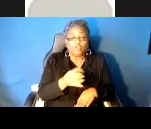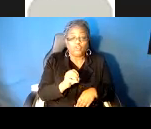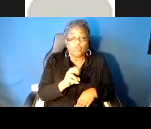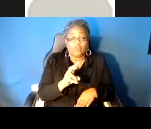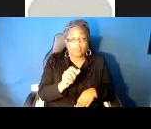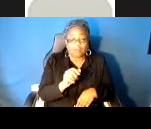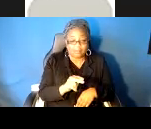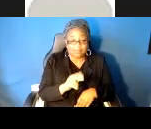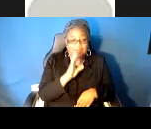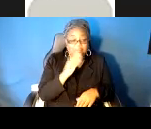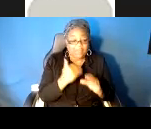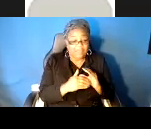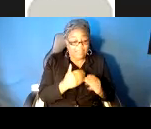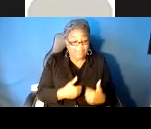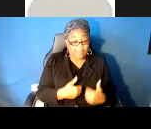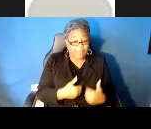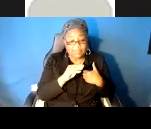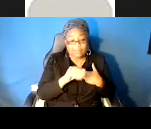My email address is masami@mrac.org